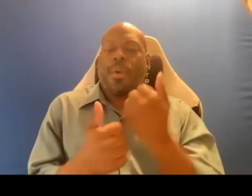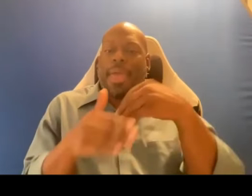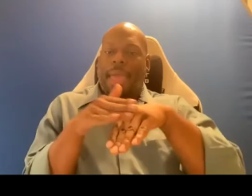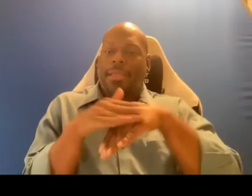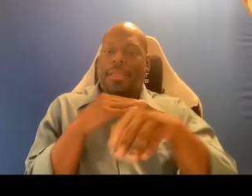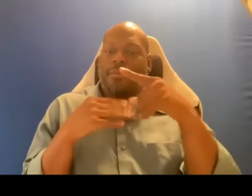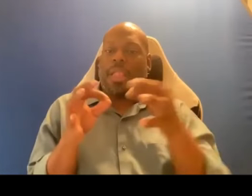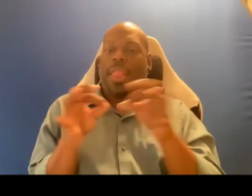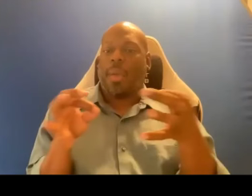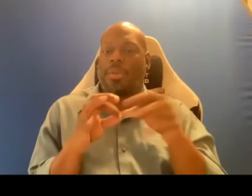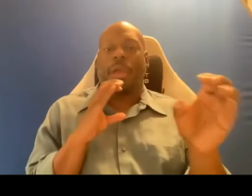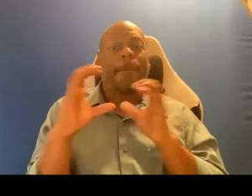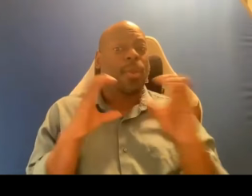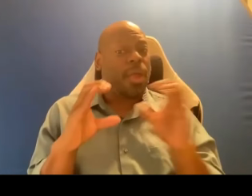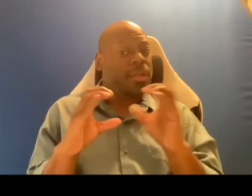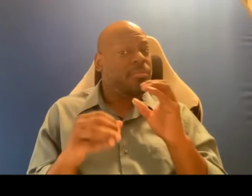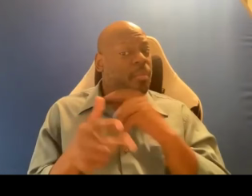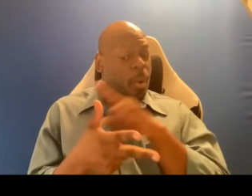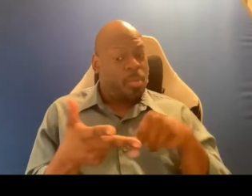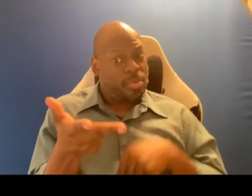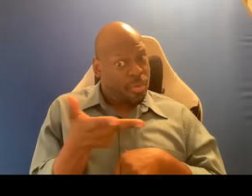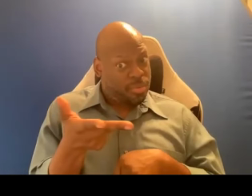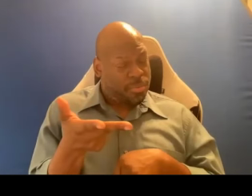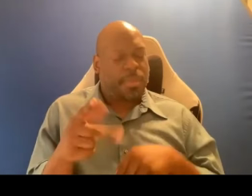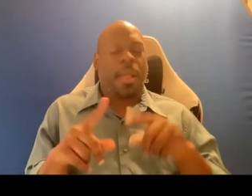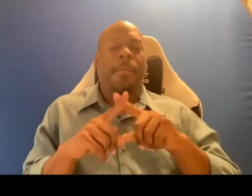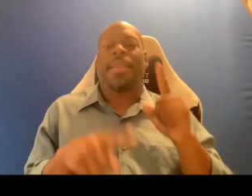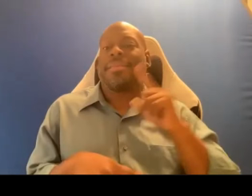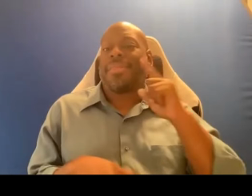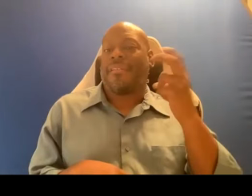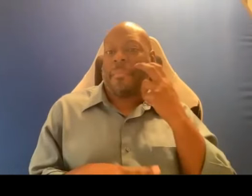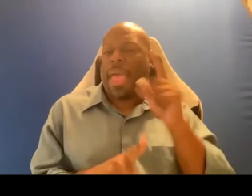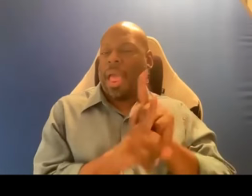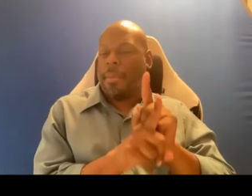but DeafBlind Interveners also facilitate access to environmental information that